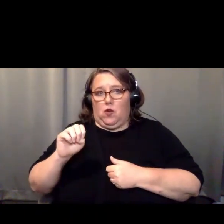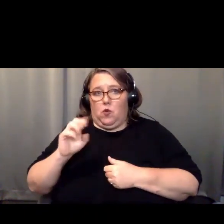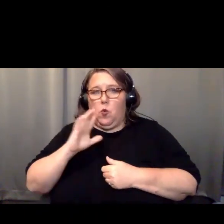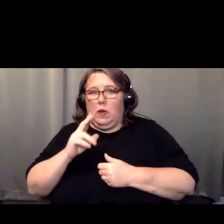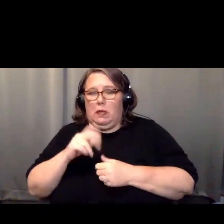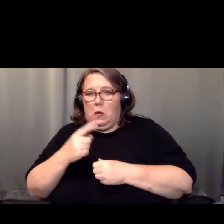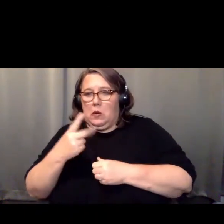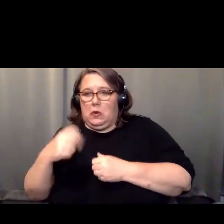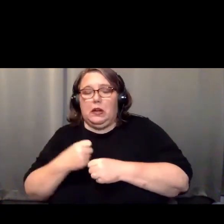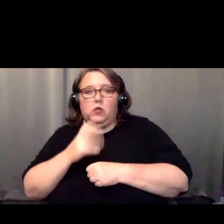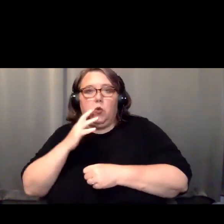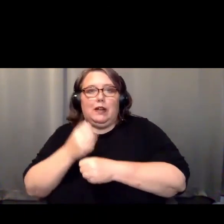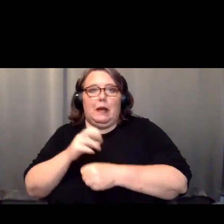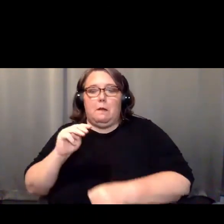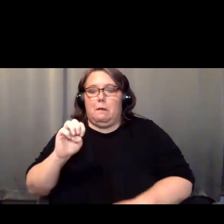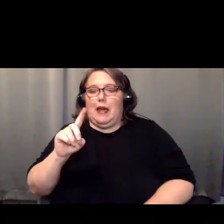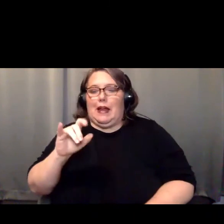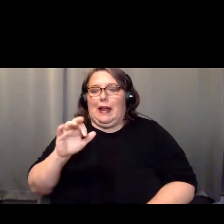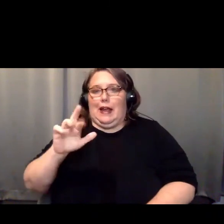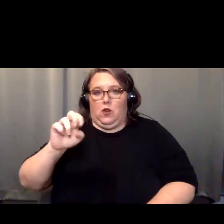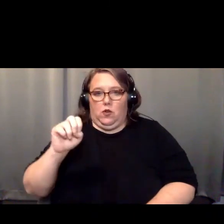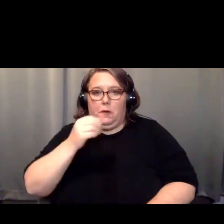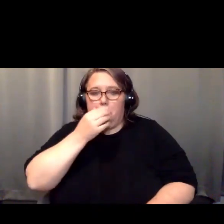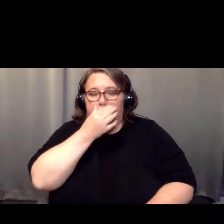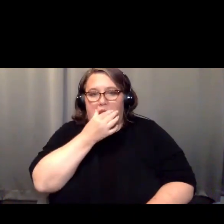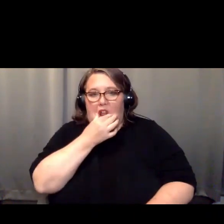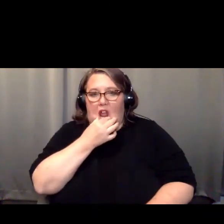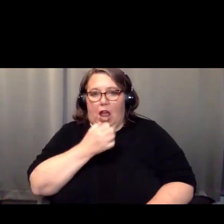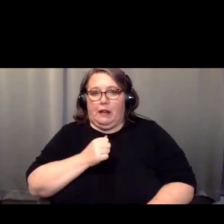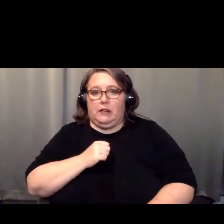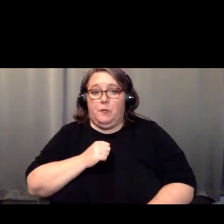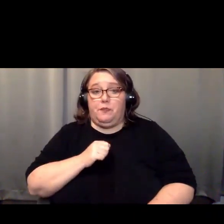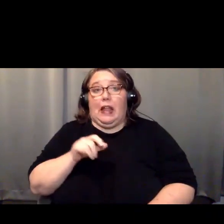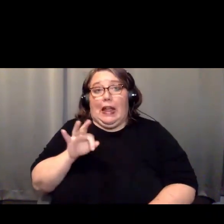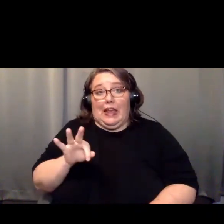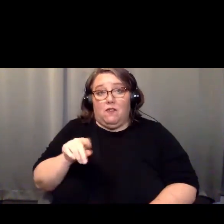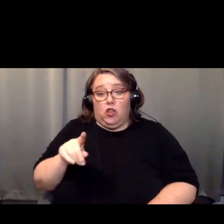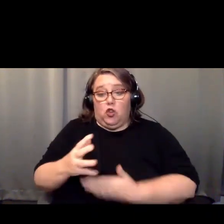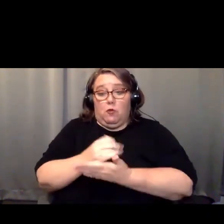So, a good way to tell if you have SSDI is if you make more than that 794.